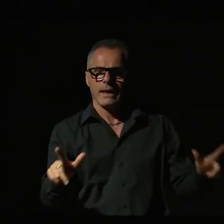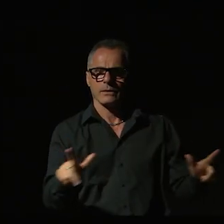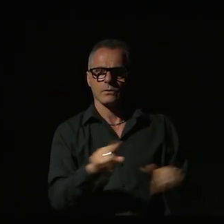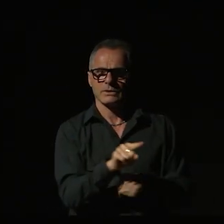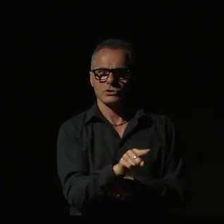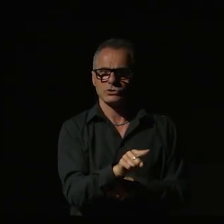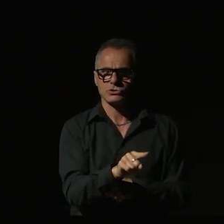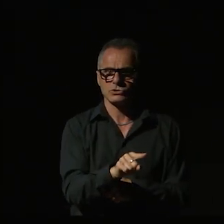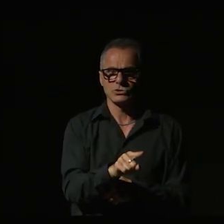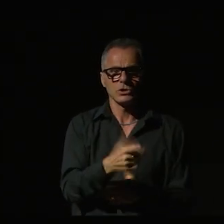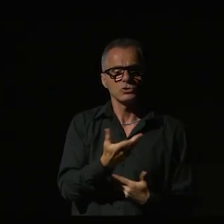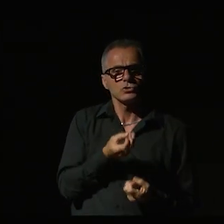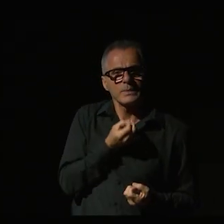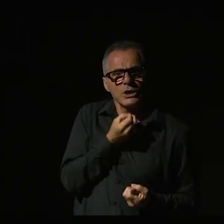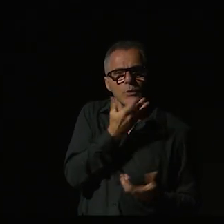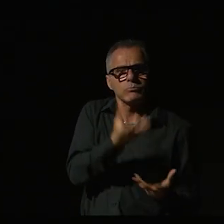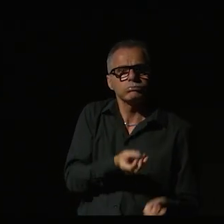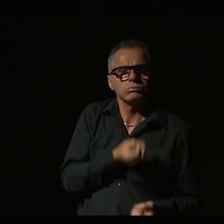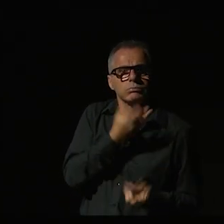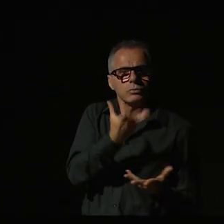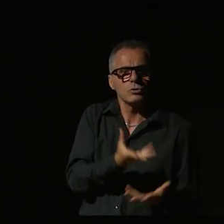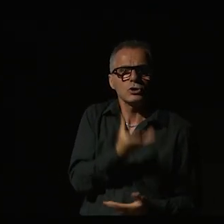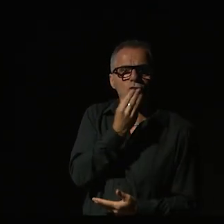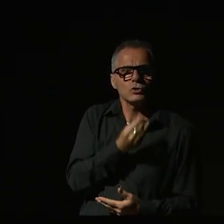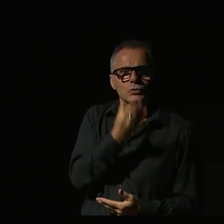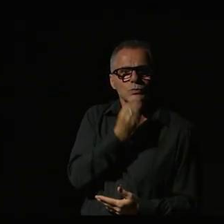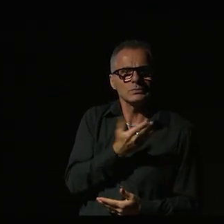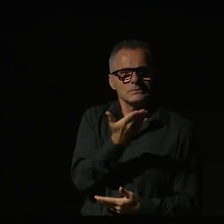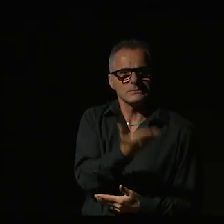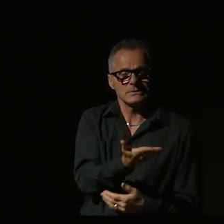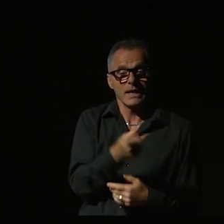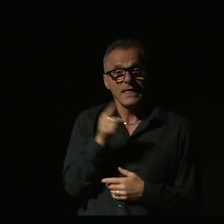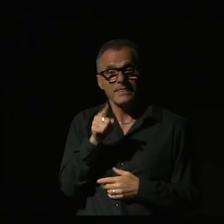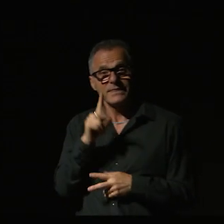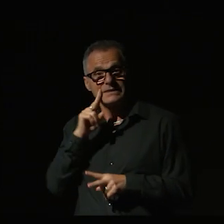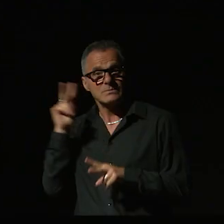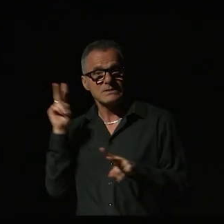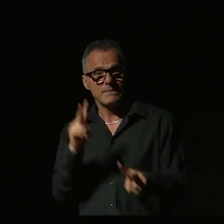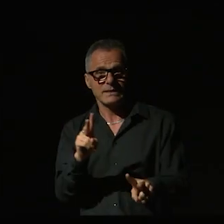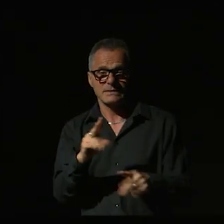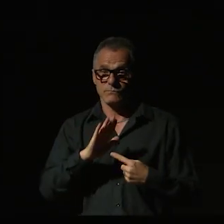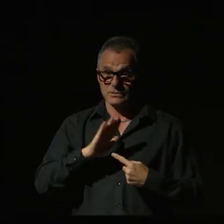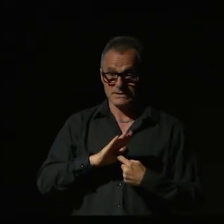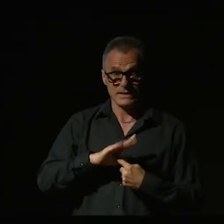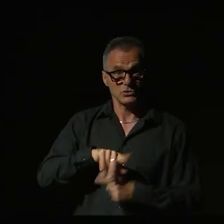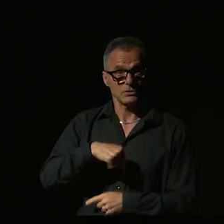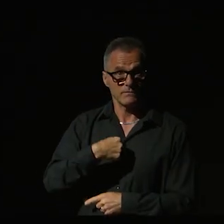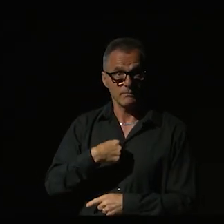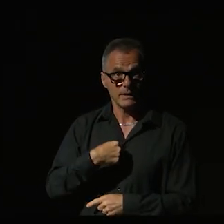to be spoken with eloquence. This perspective was essential for Bernini as well, but also for Rubens